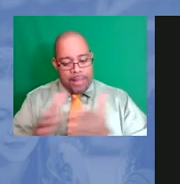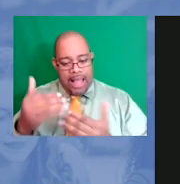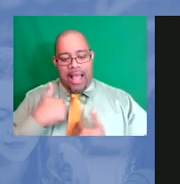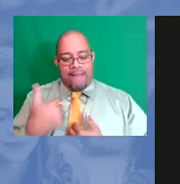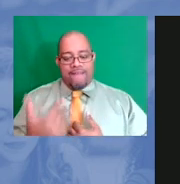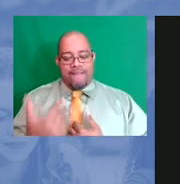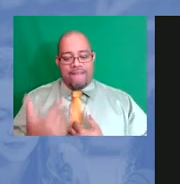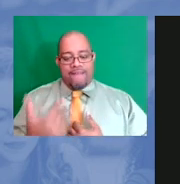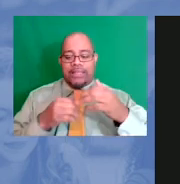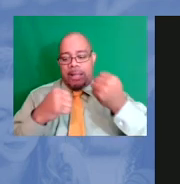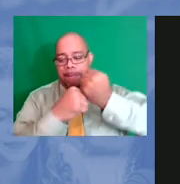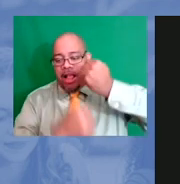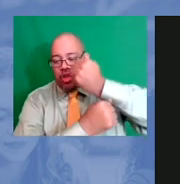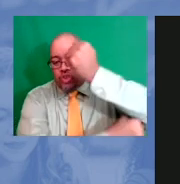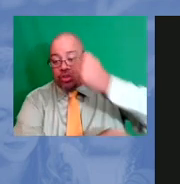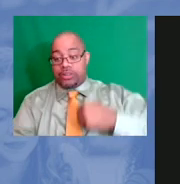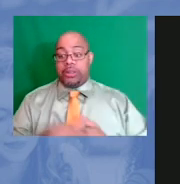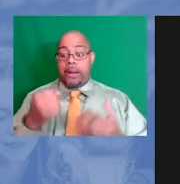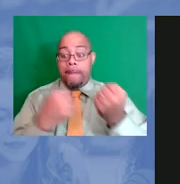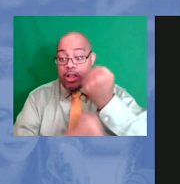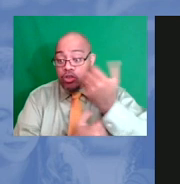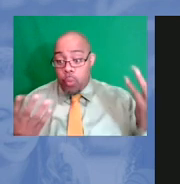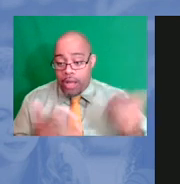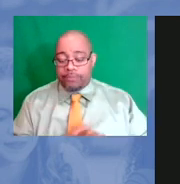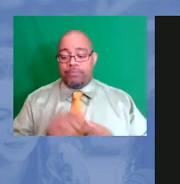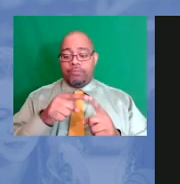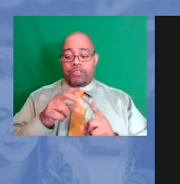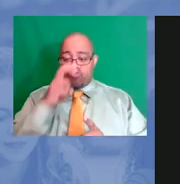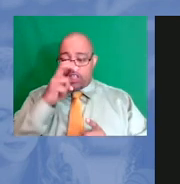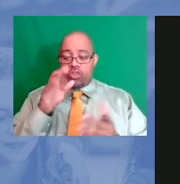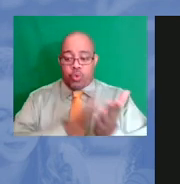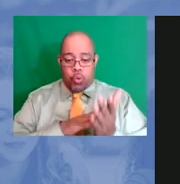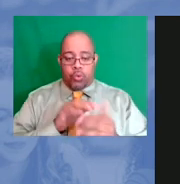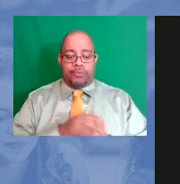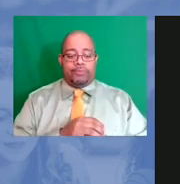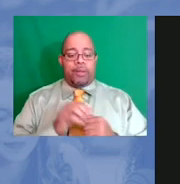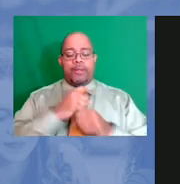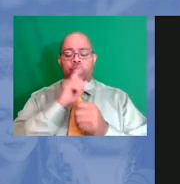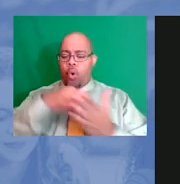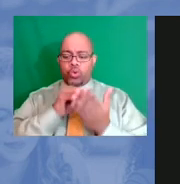AND THOSE PILLARS ARE RIGOROUS ACADEMICS AND MAKING SURE ALL STUDENTS HAVE ACCESS TO ADVANCED